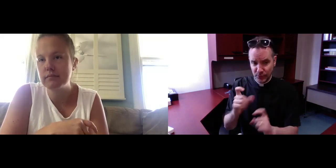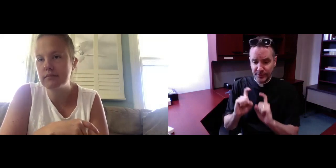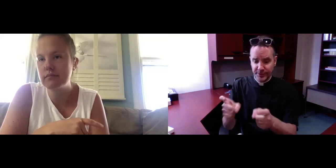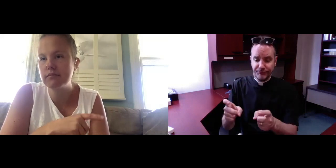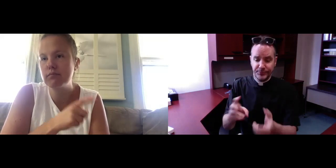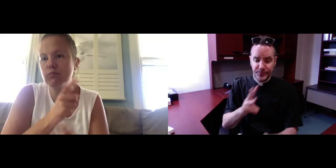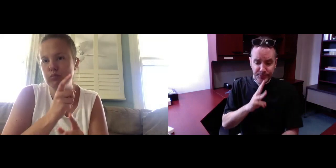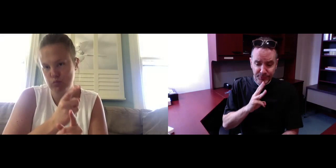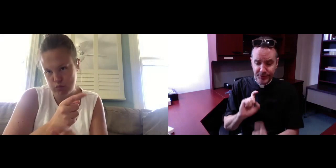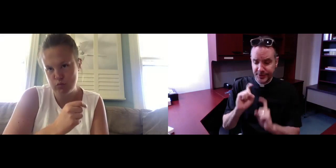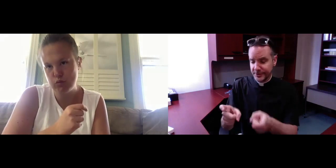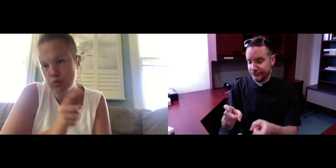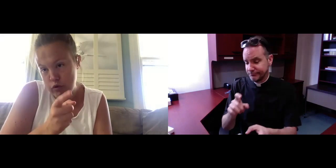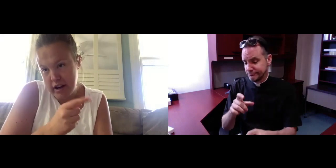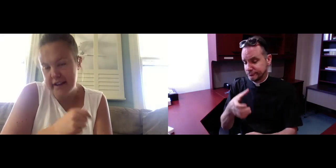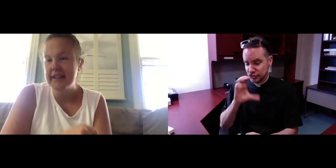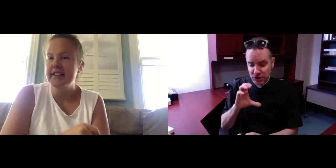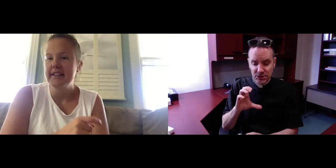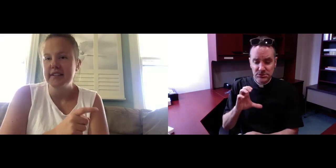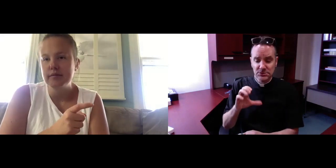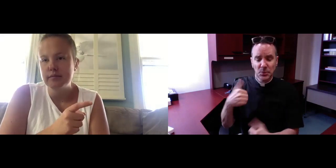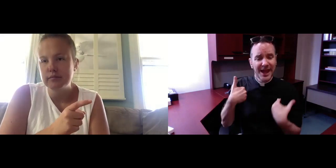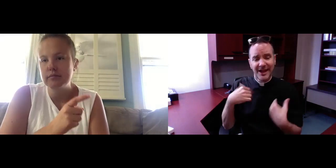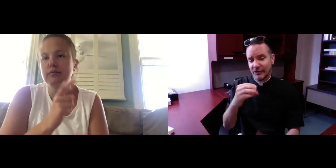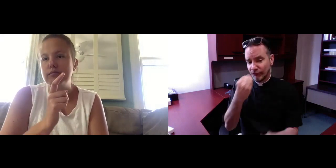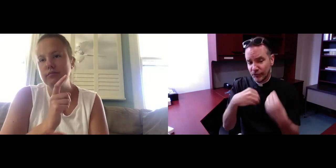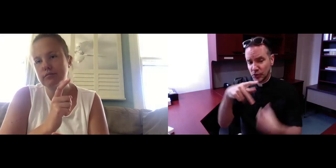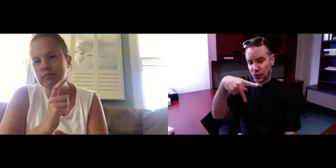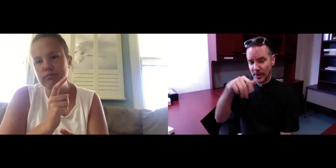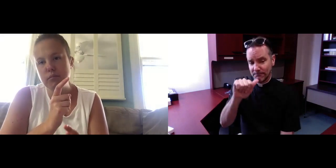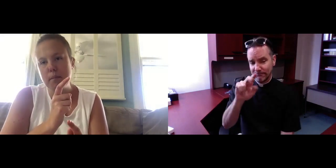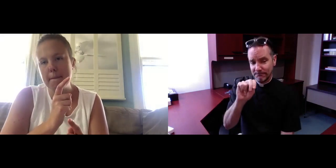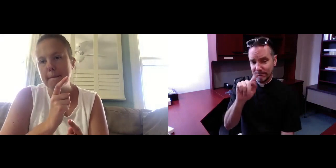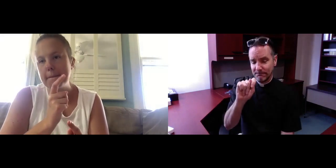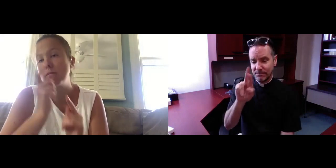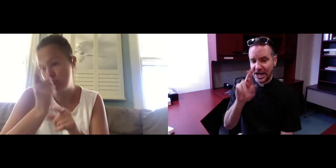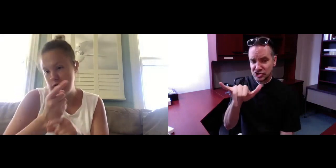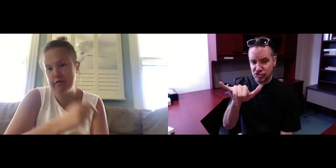of this crisis, we've had people come to the church where I live looking for